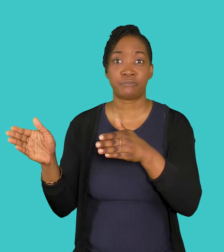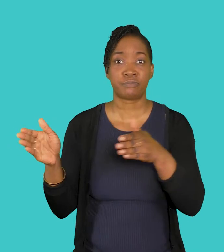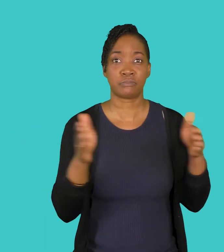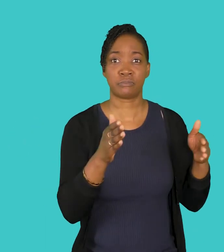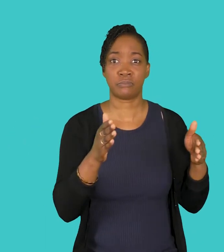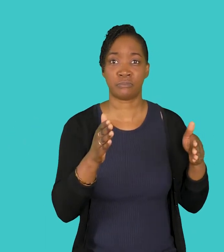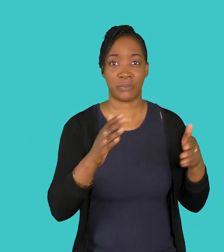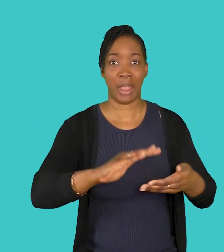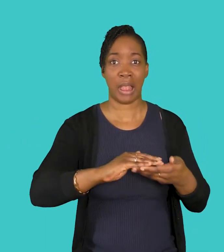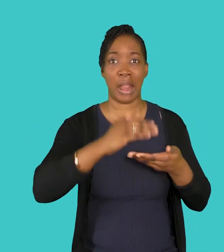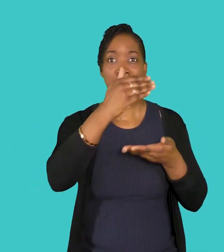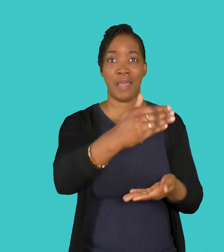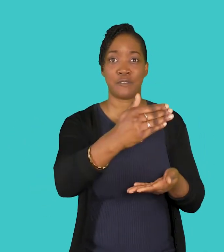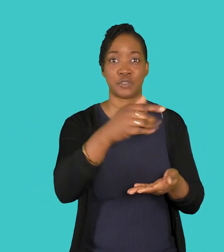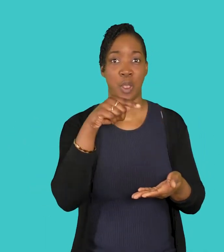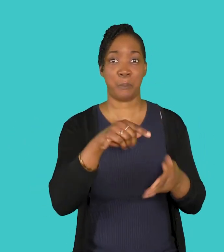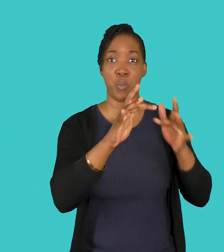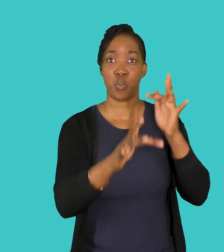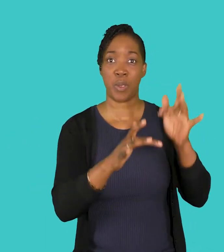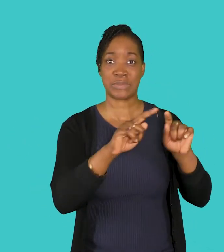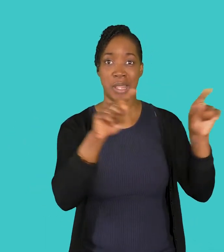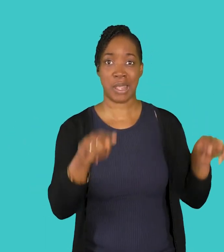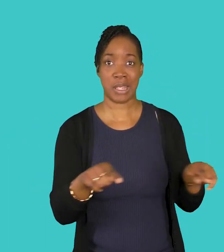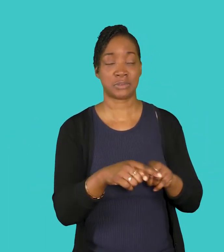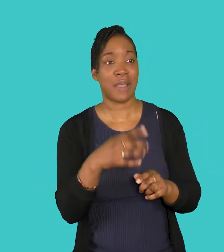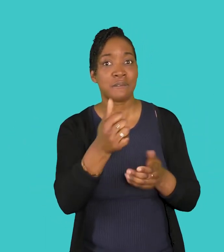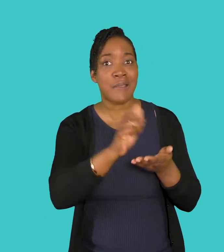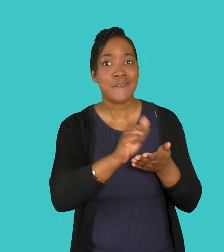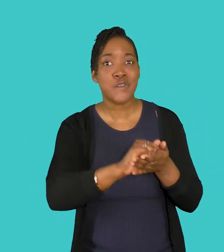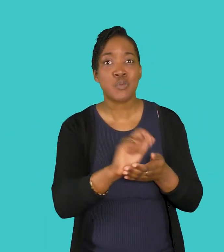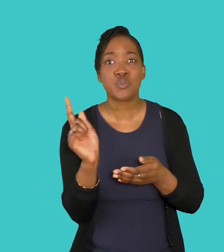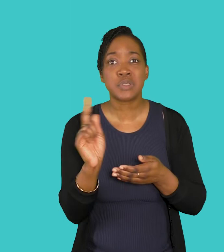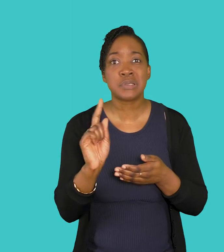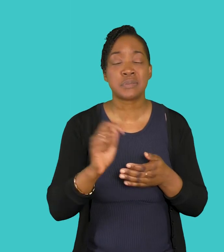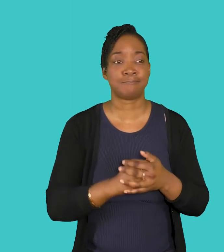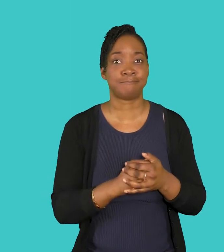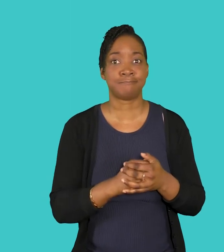Pan to the left where a laptop screen shows an art job website. The advert reads: